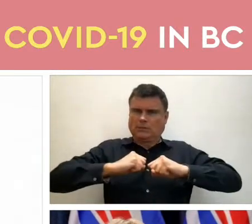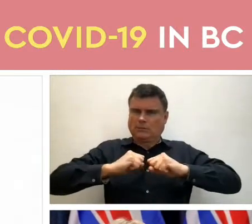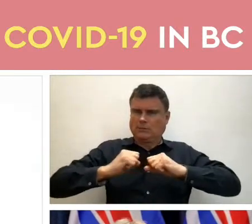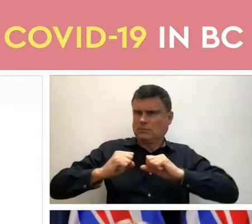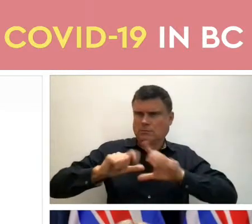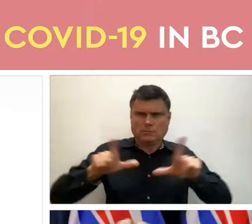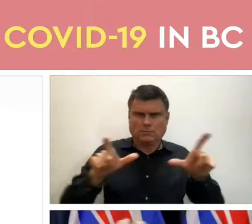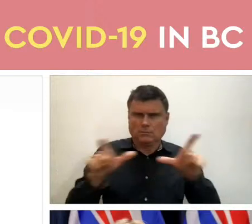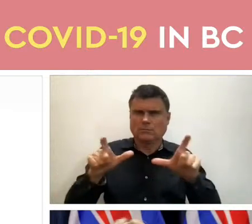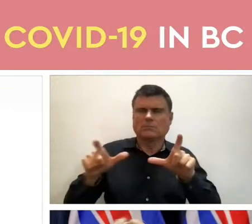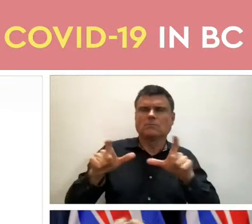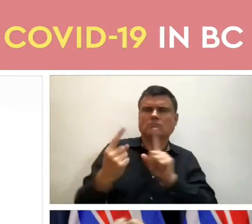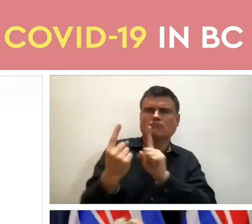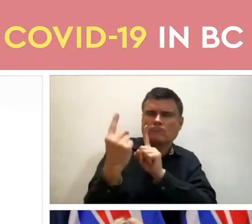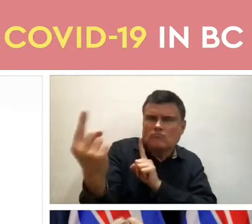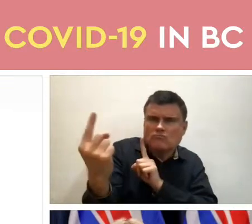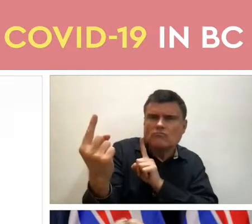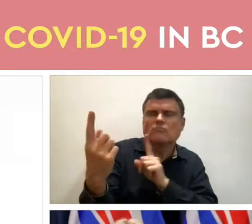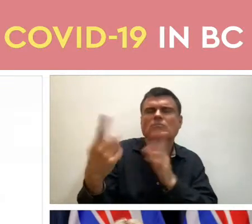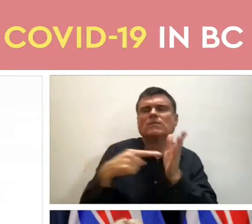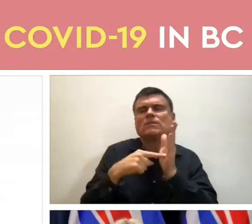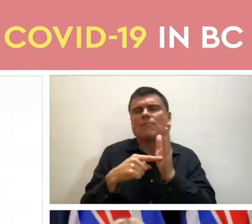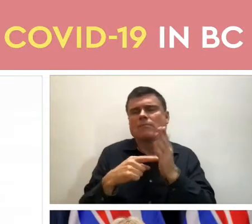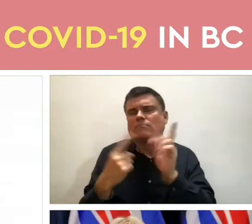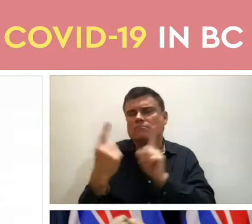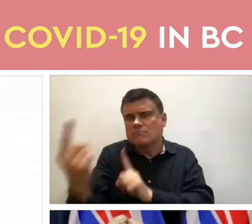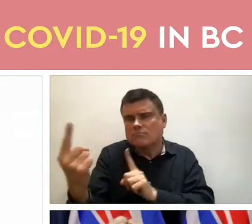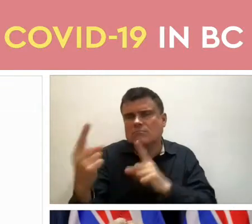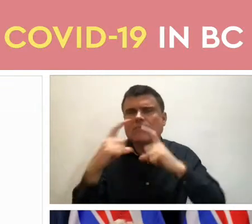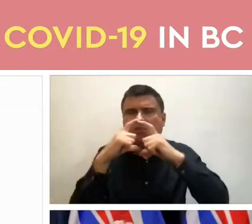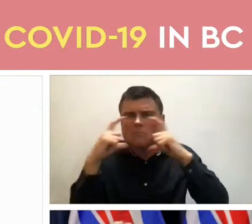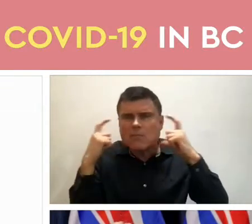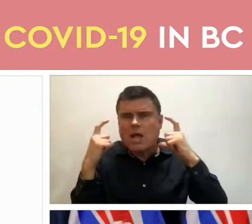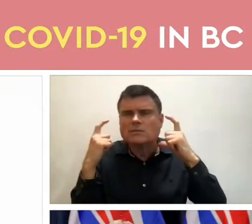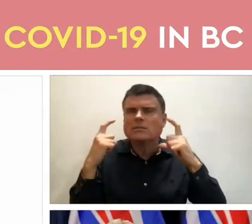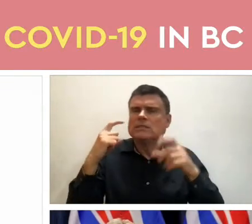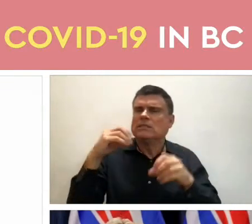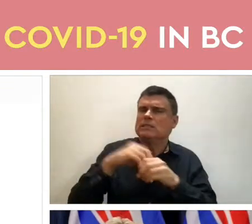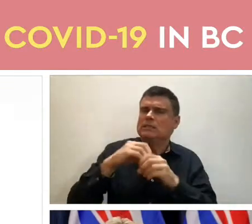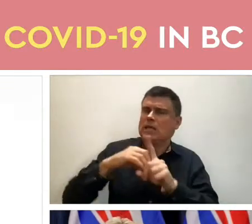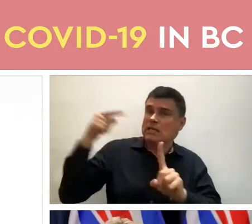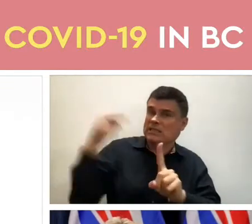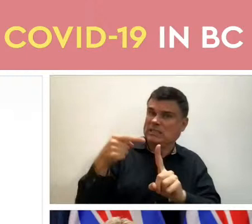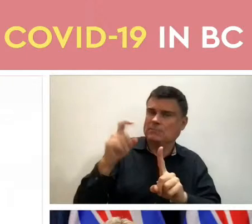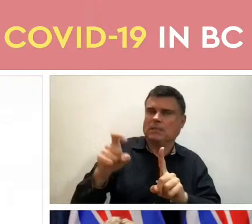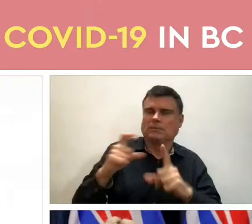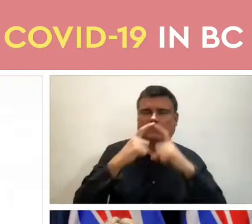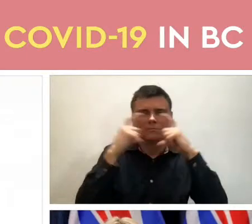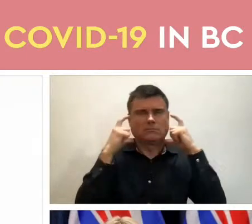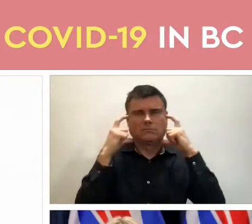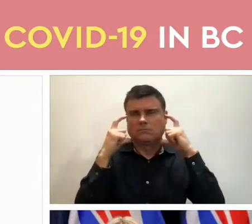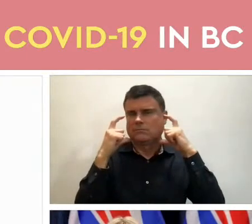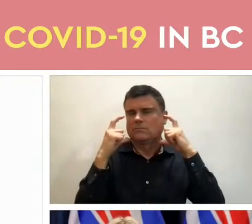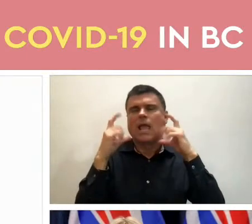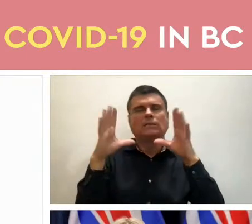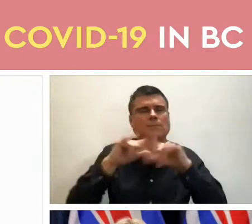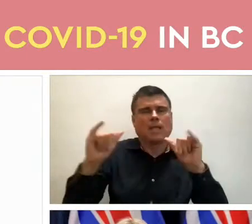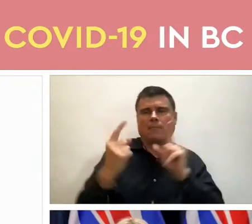when you are in indoor settings especially giving that respectful distance to people.